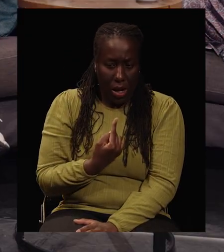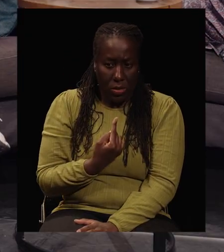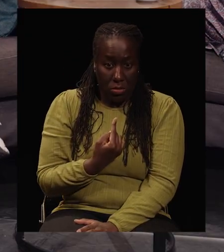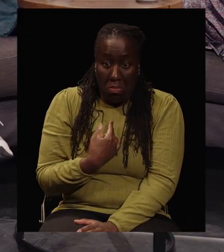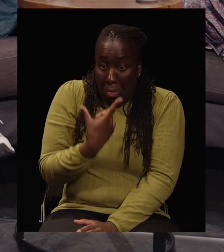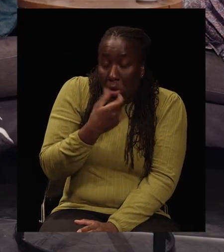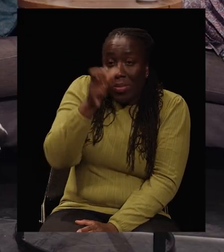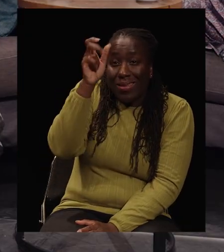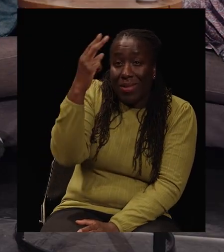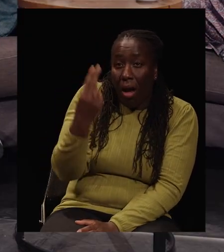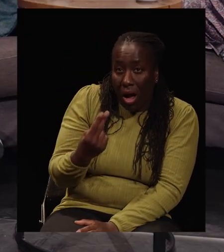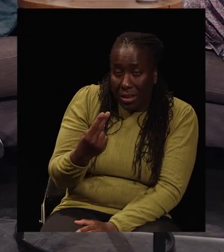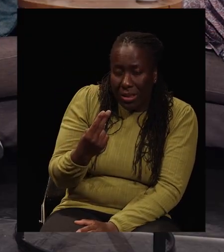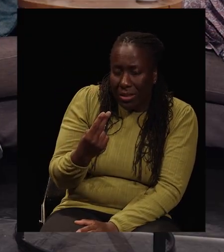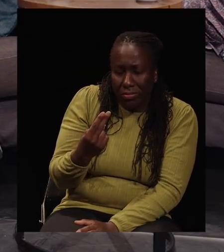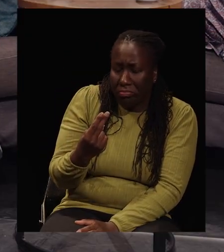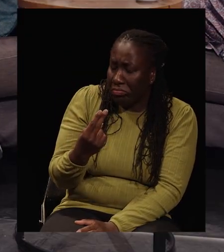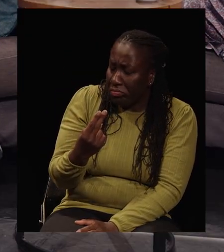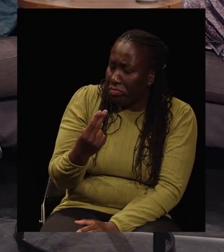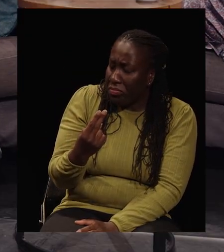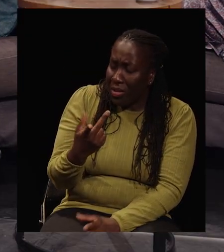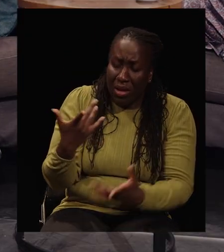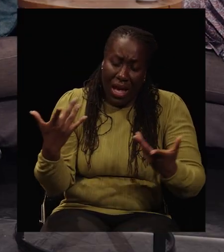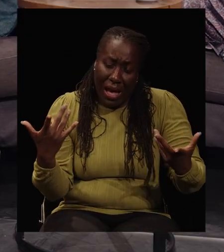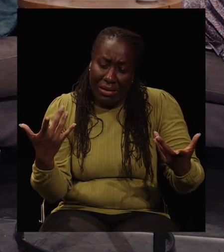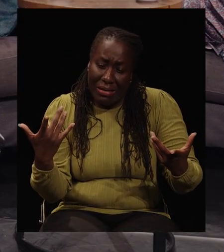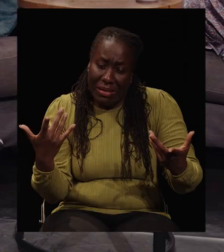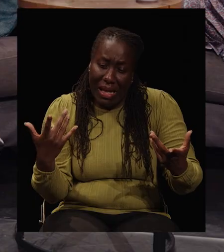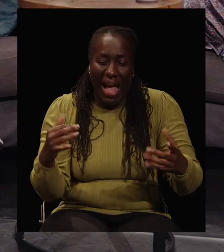and not really considered as artists in sort of like the western sense.